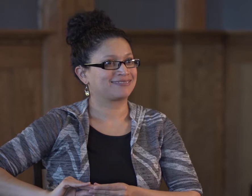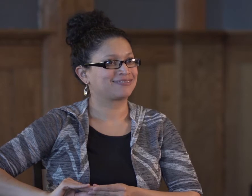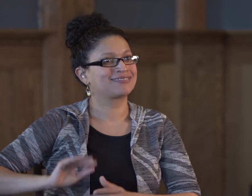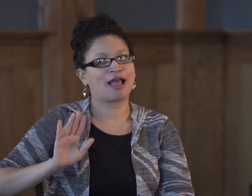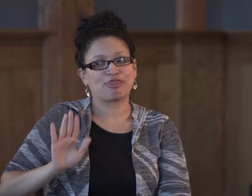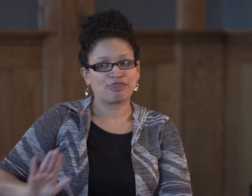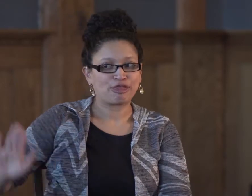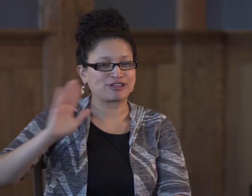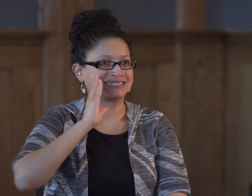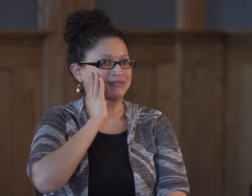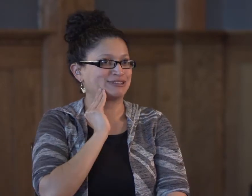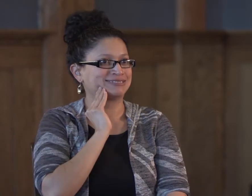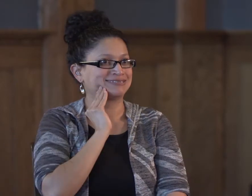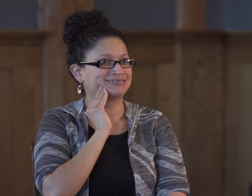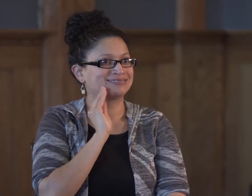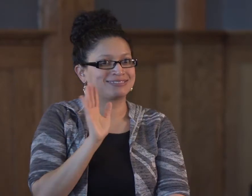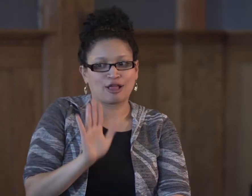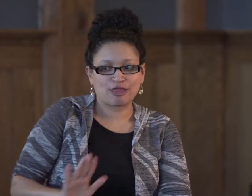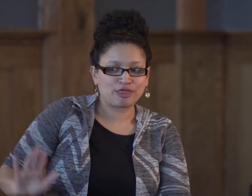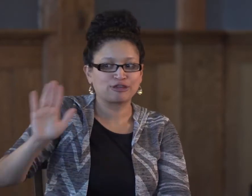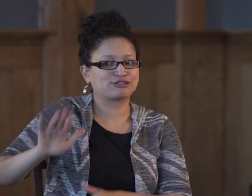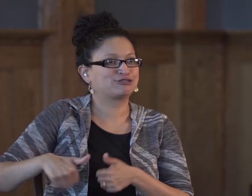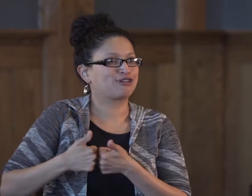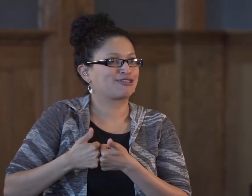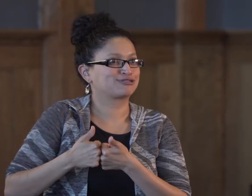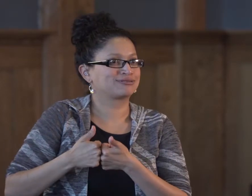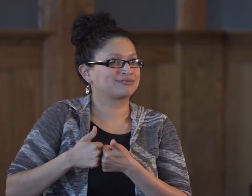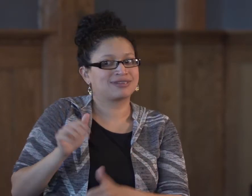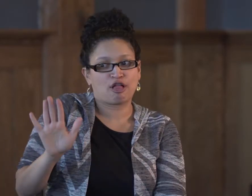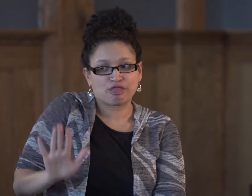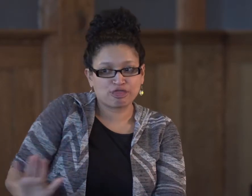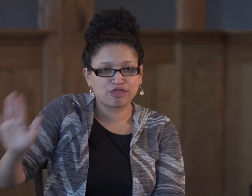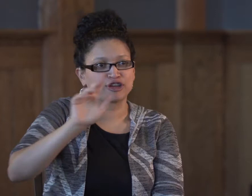their story, that their experience can be widely known and that the challenges and barriers